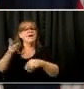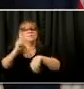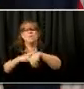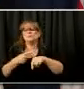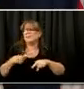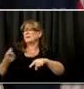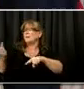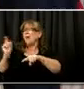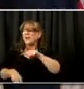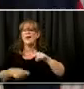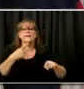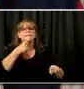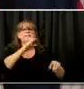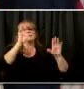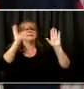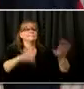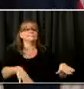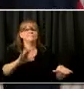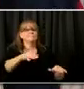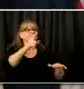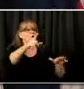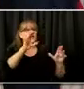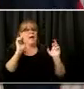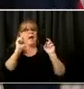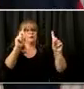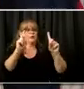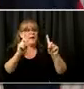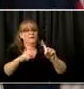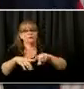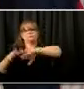let's join together in supporting our parents our families and our educators